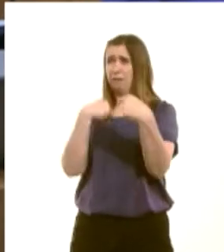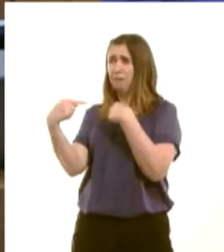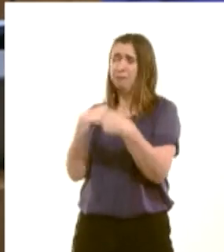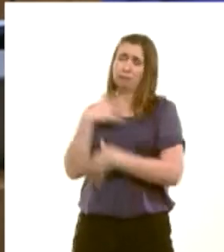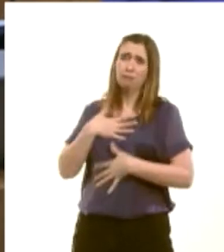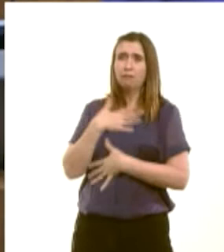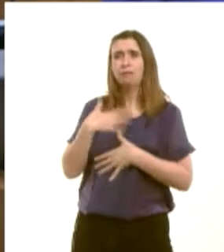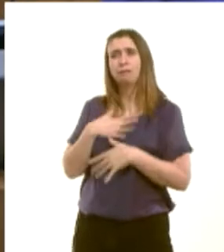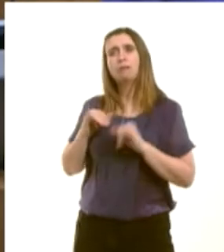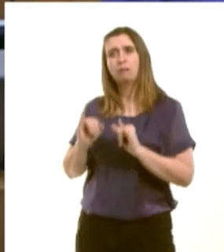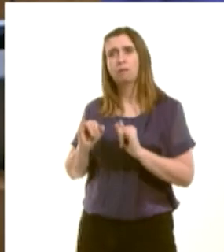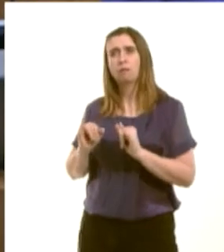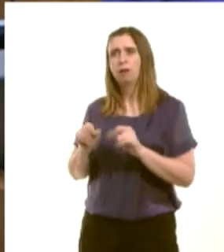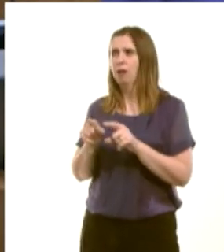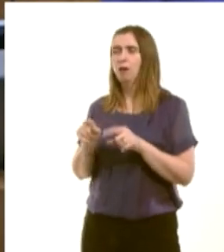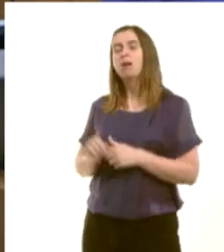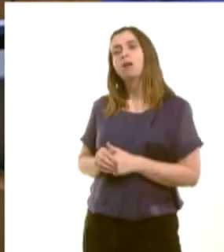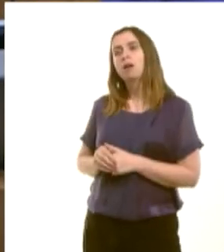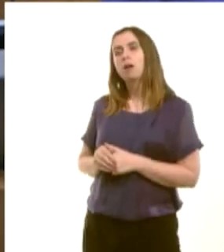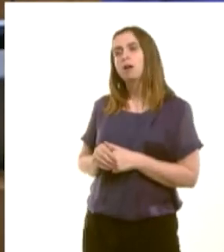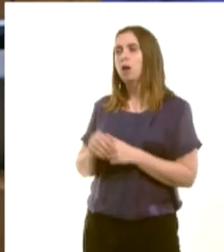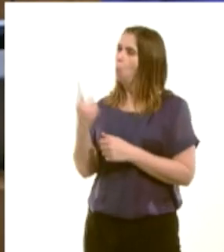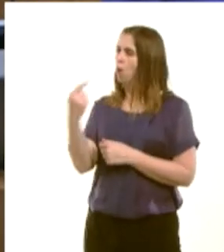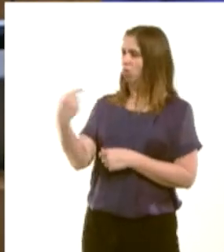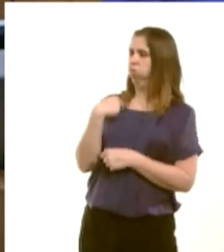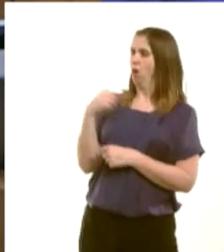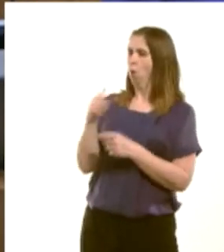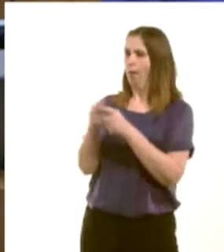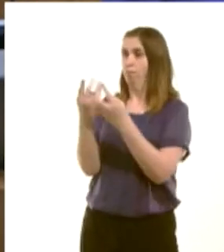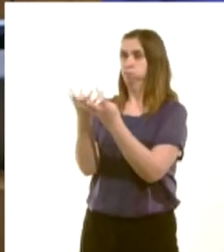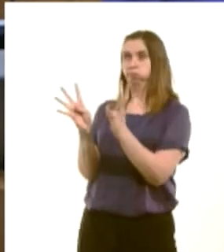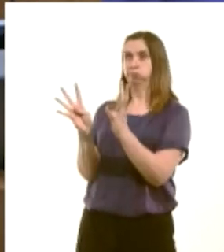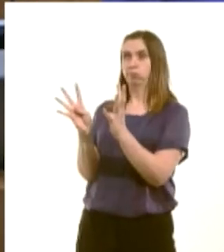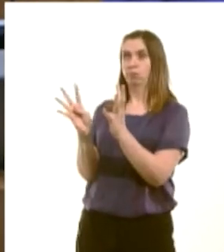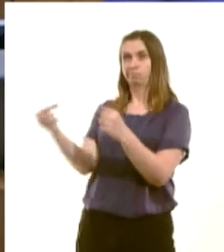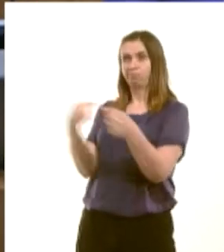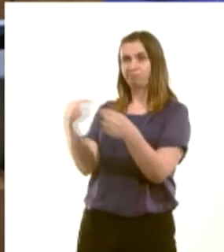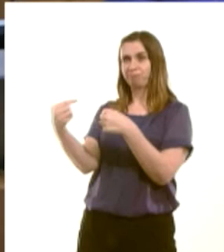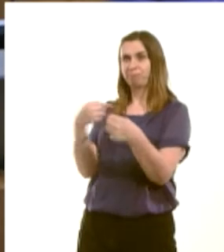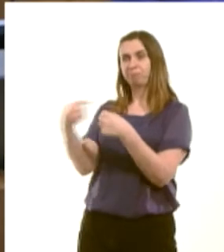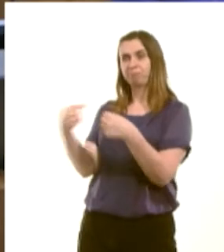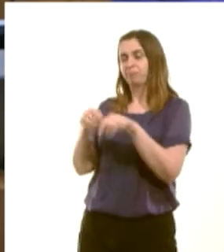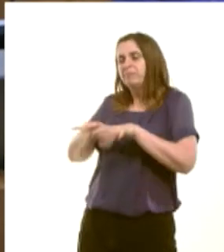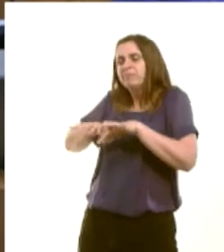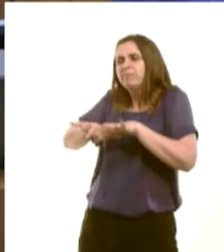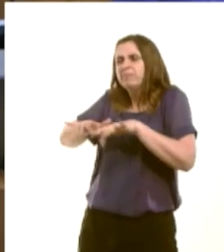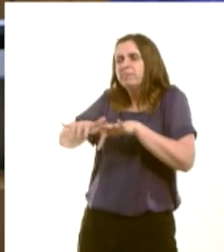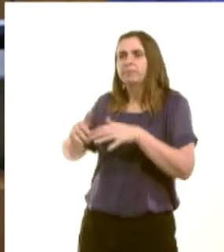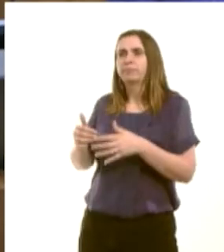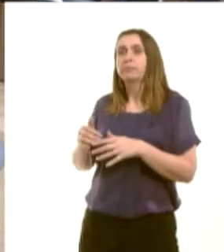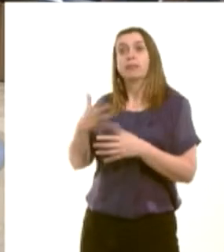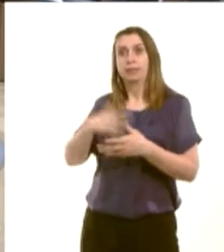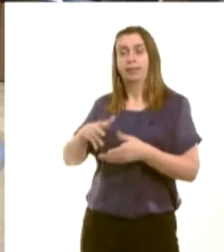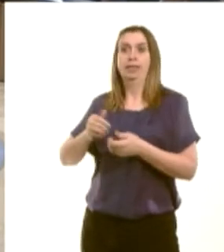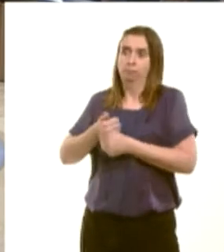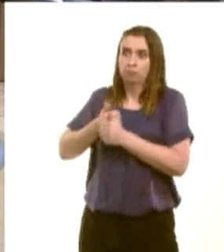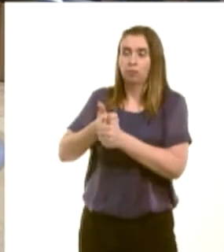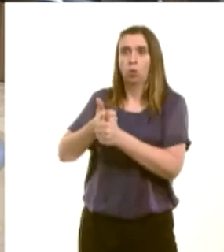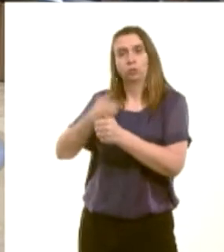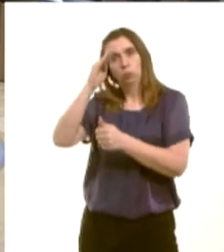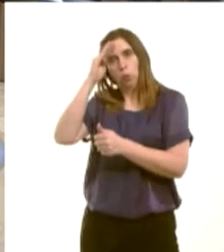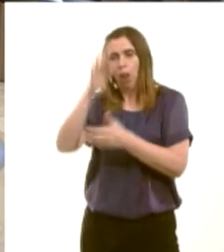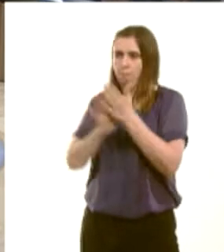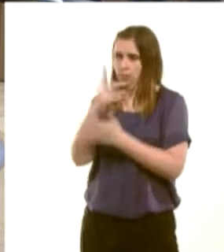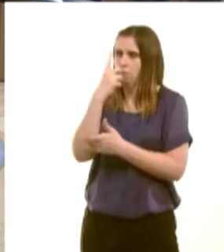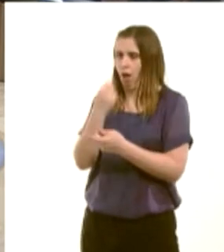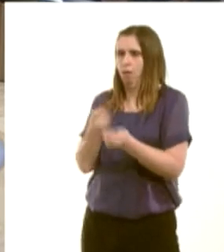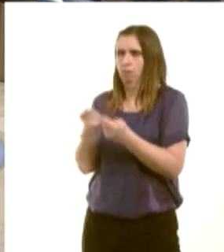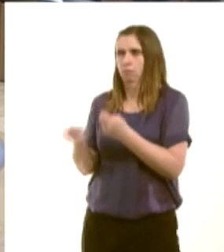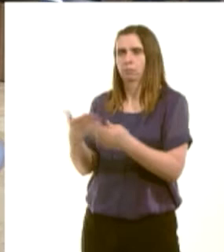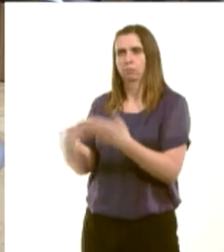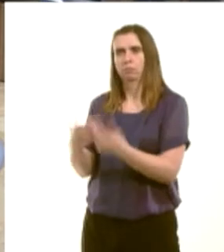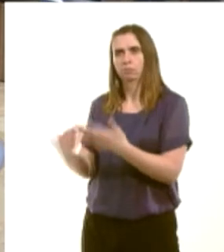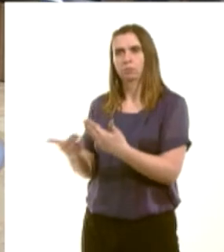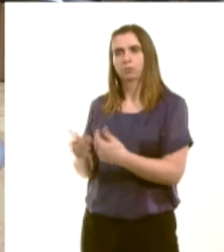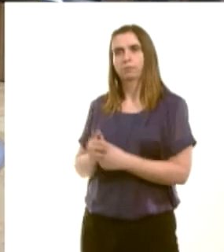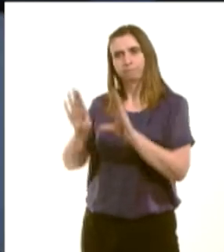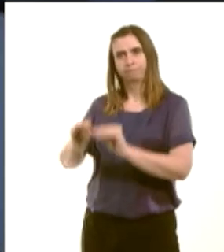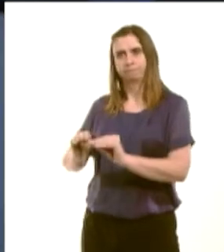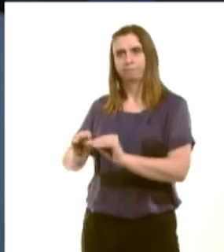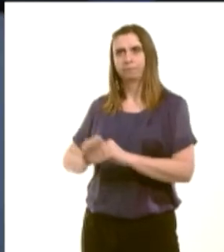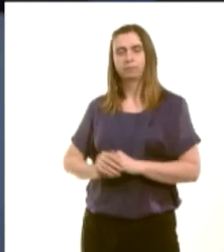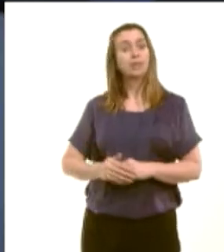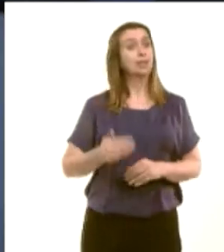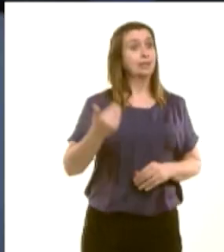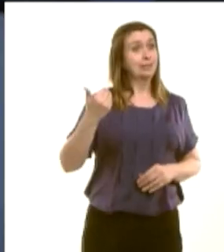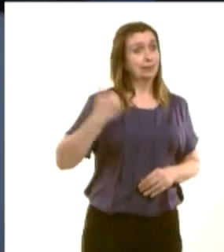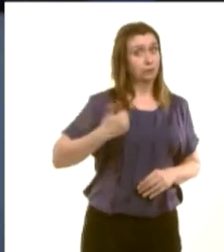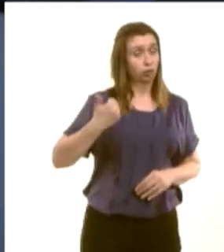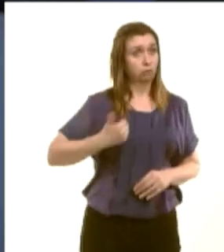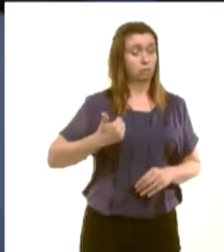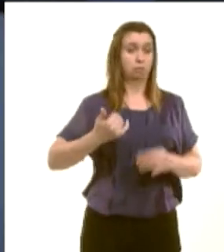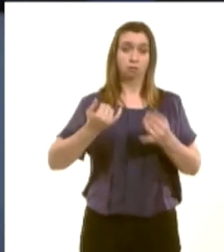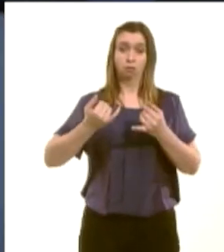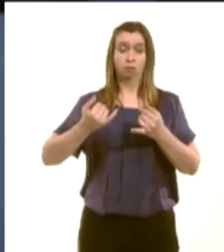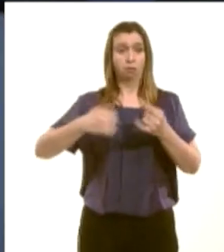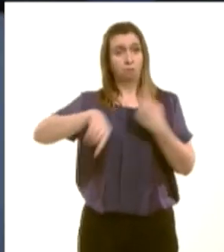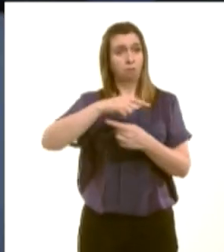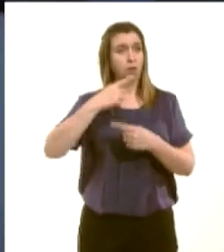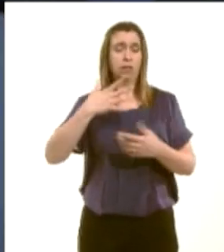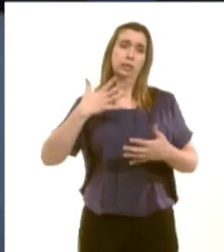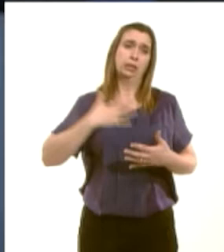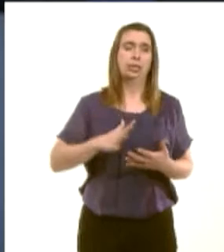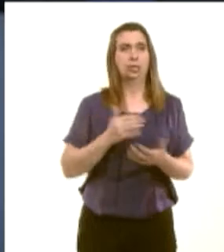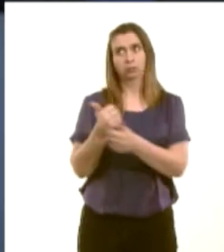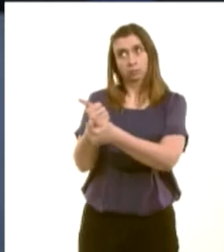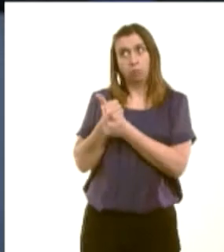will not do that. But, certainly, we would expect schools, working with local authorities,